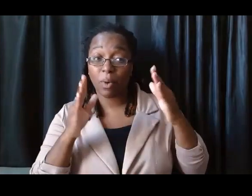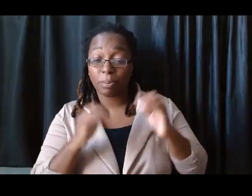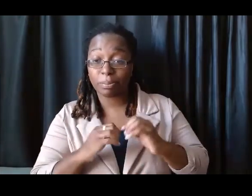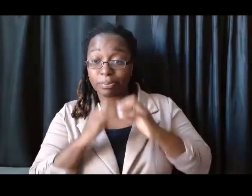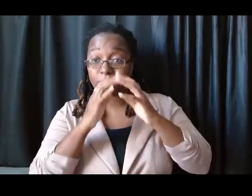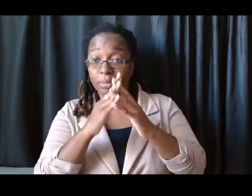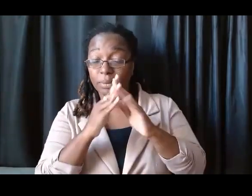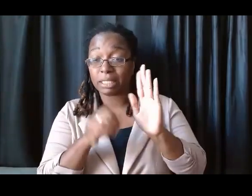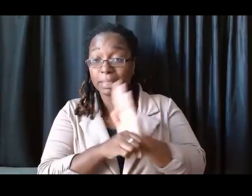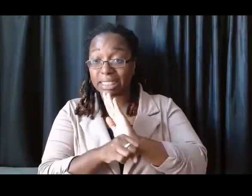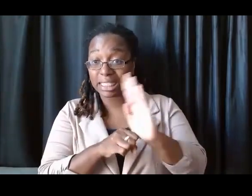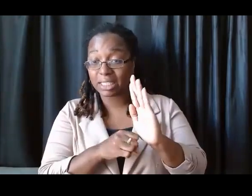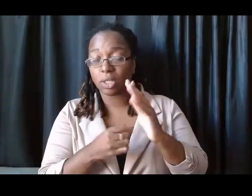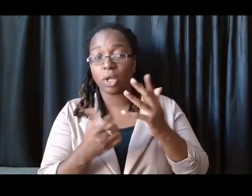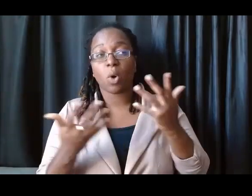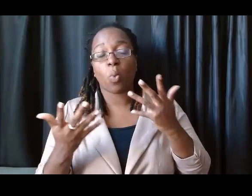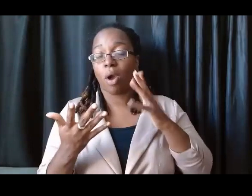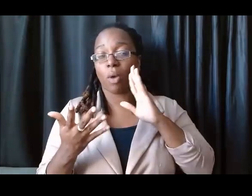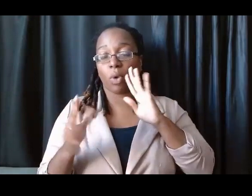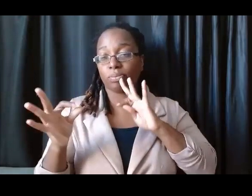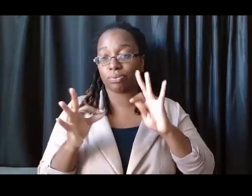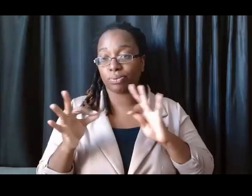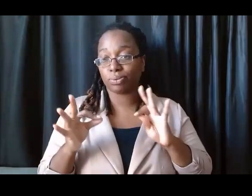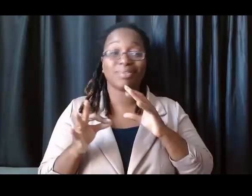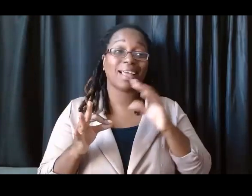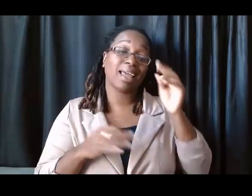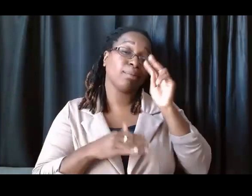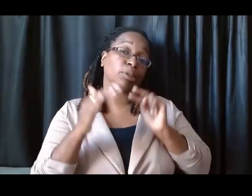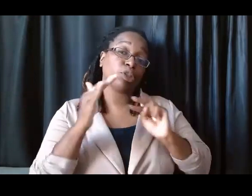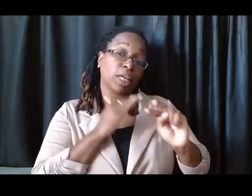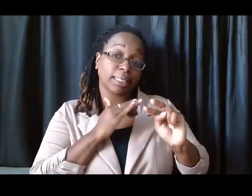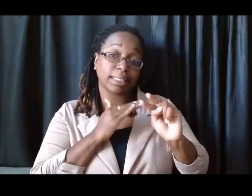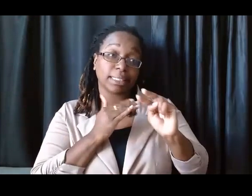"And here's what I'm expecting for projected profits over the course of the year."